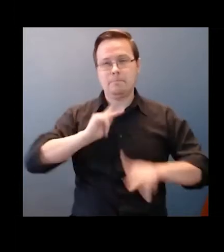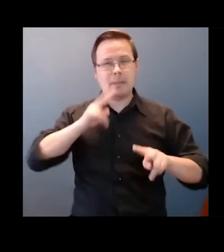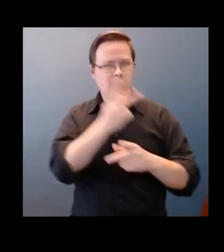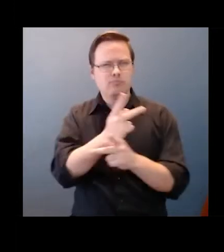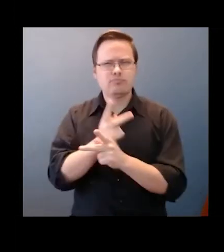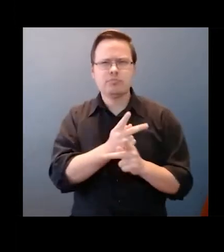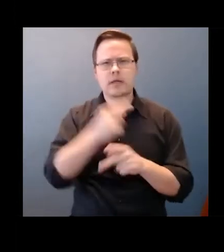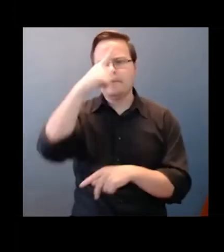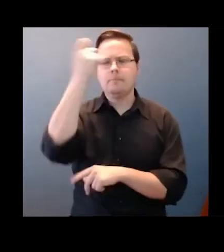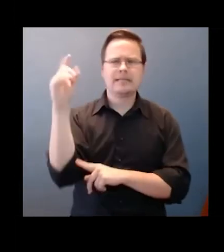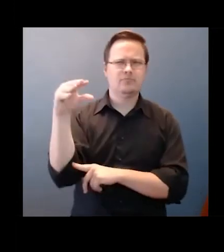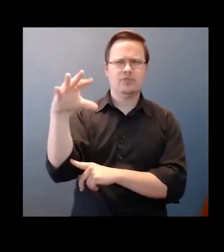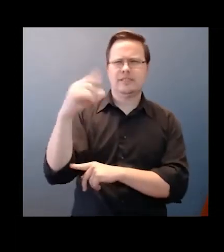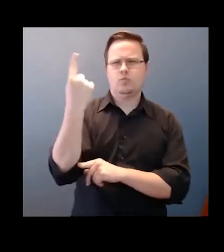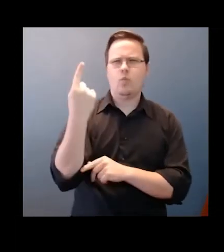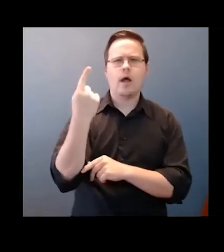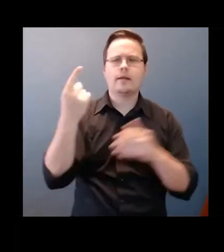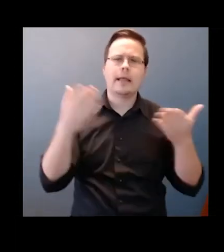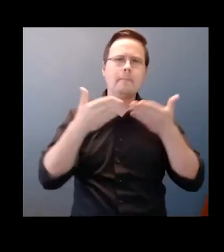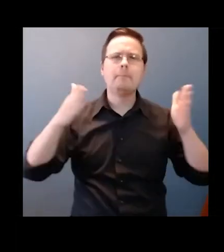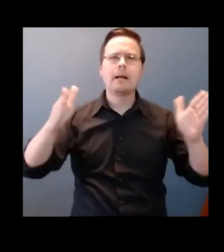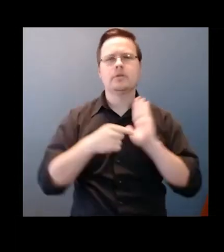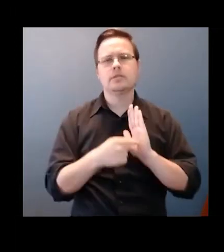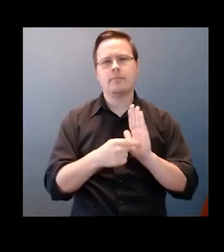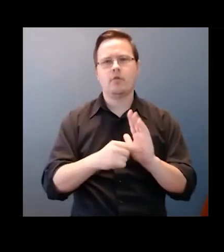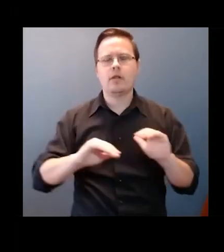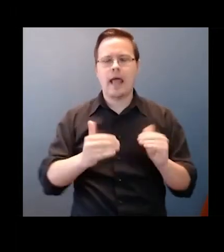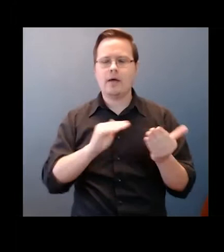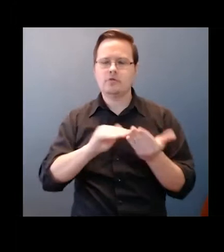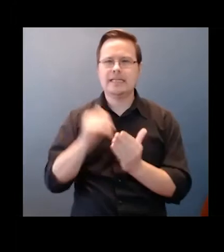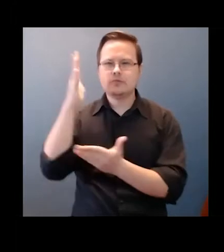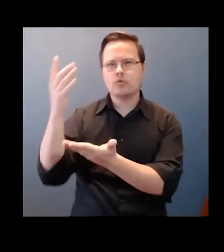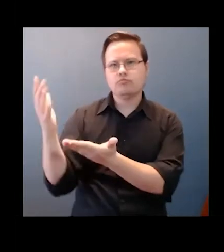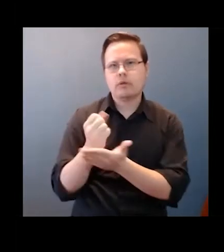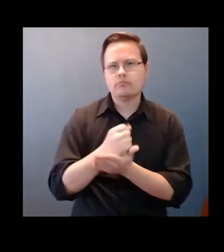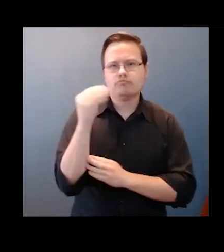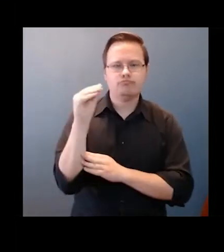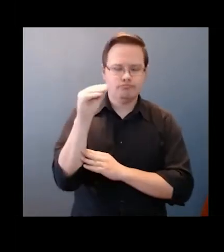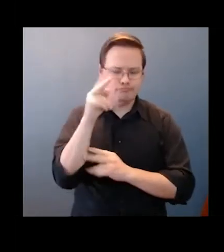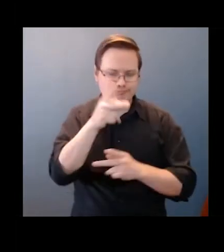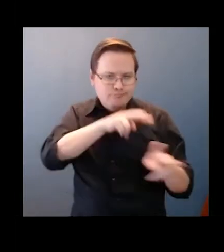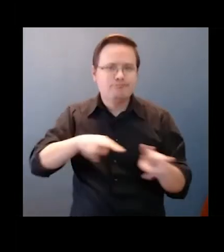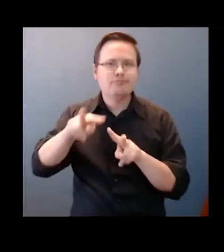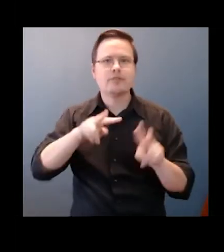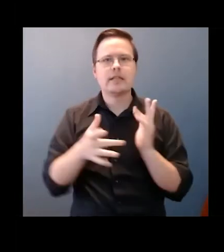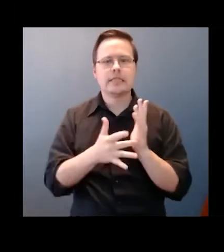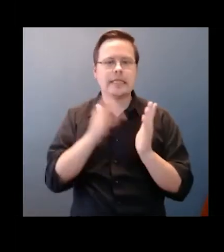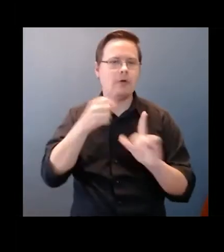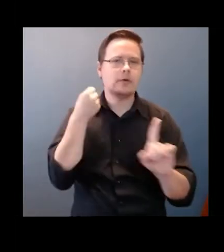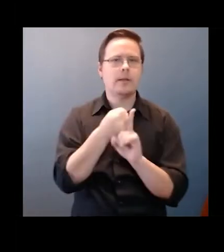one public example of the ways that cities are actually acquiring surveillance technologies that affect communities all the time.